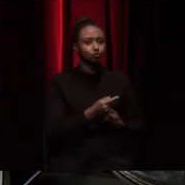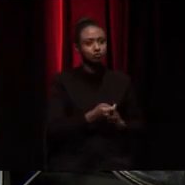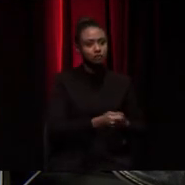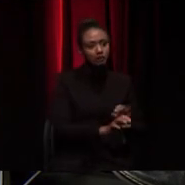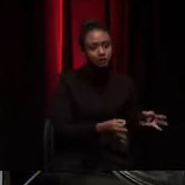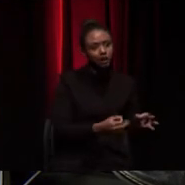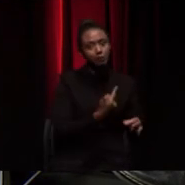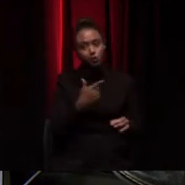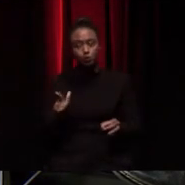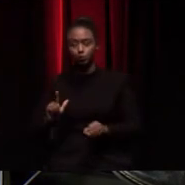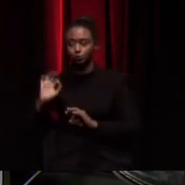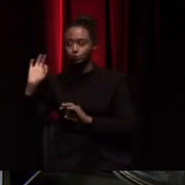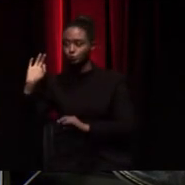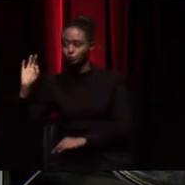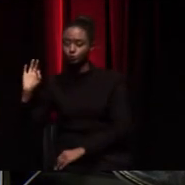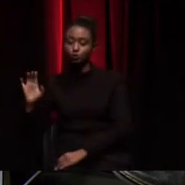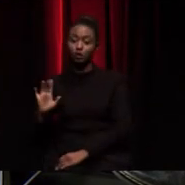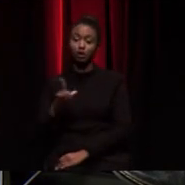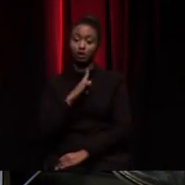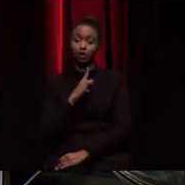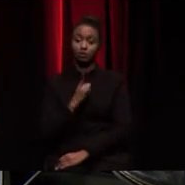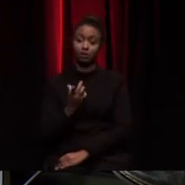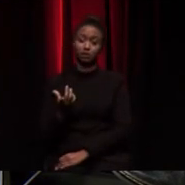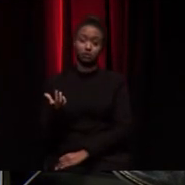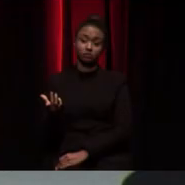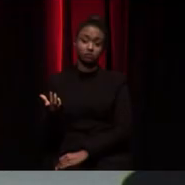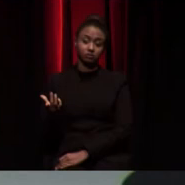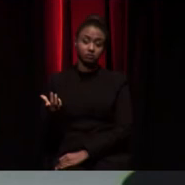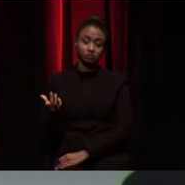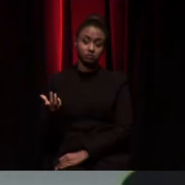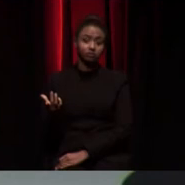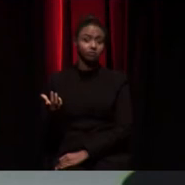and different ways